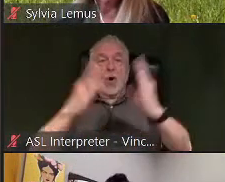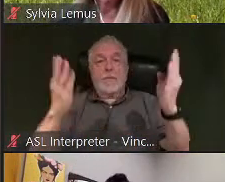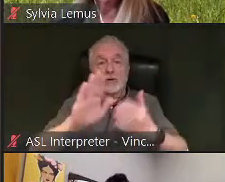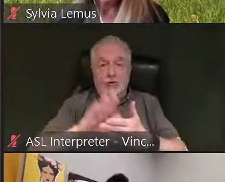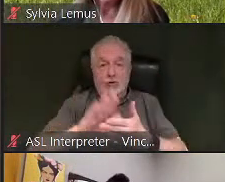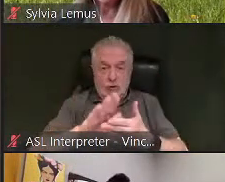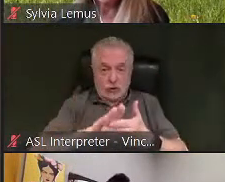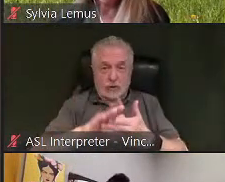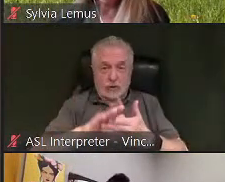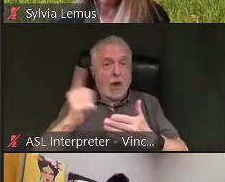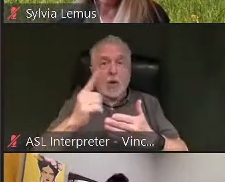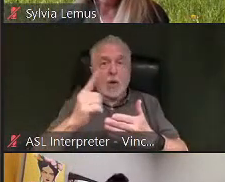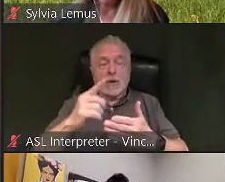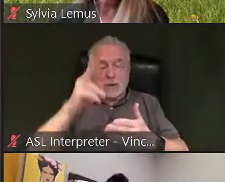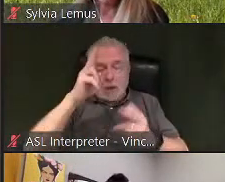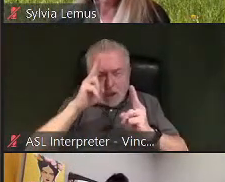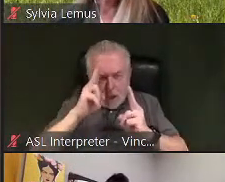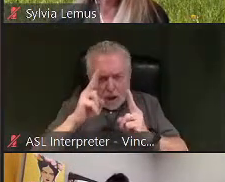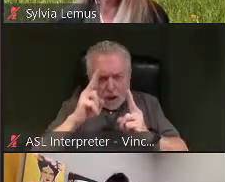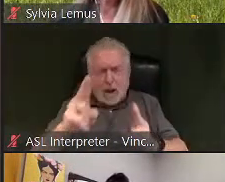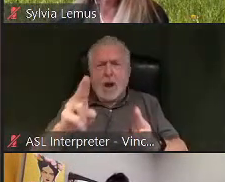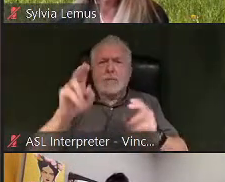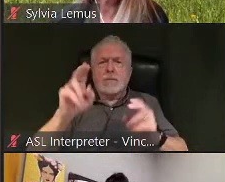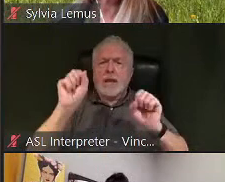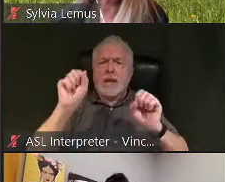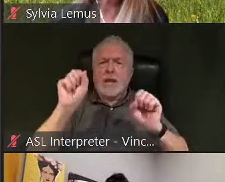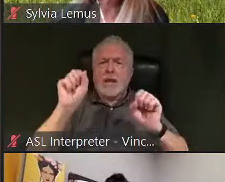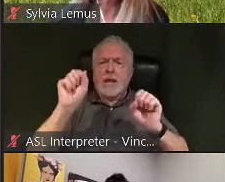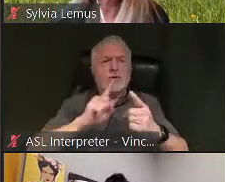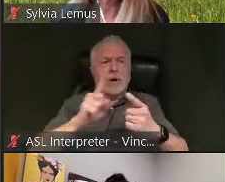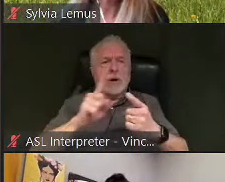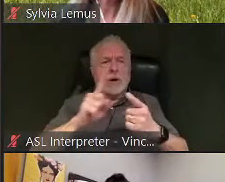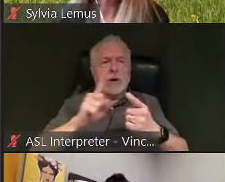It's always an honor to be able to talk to the community.